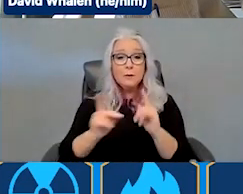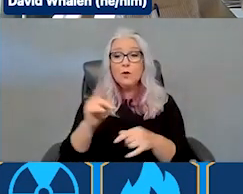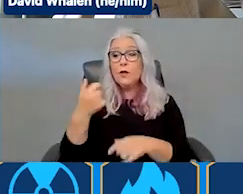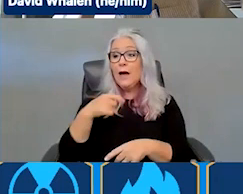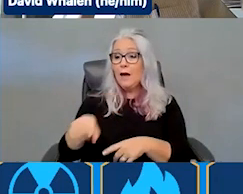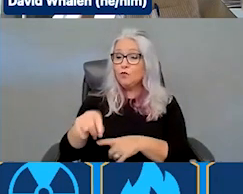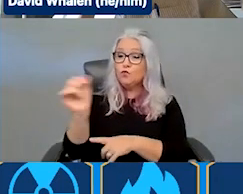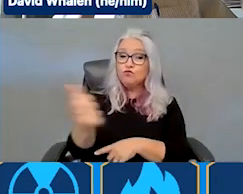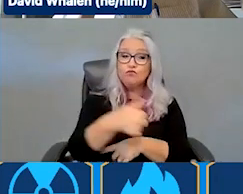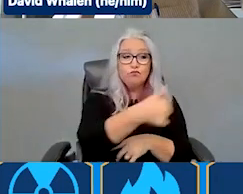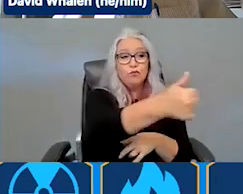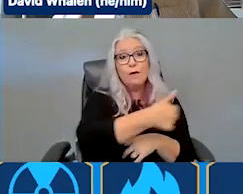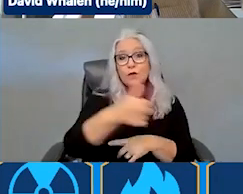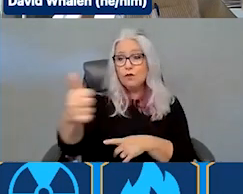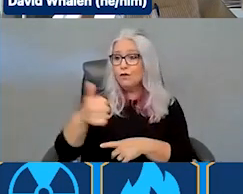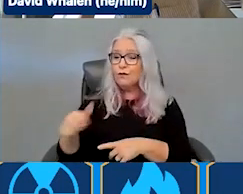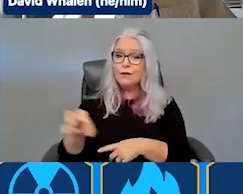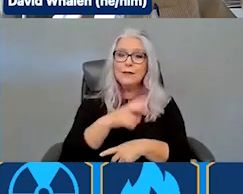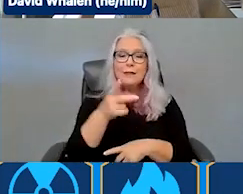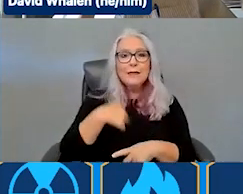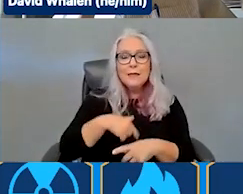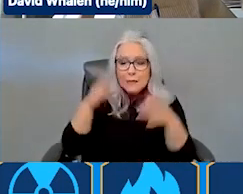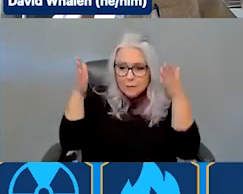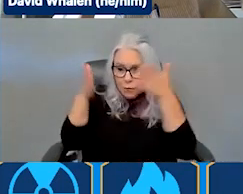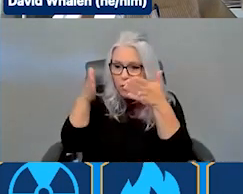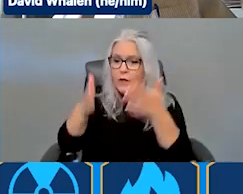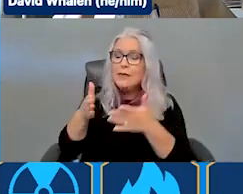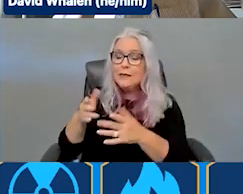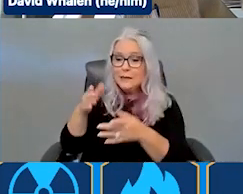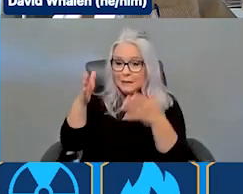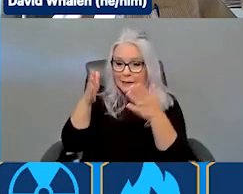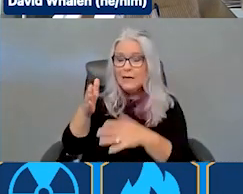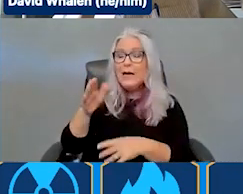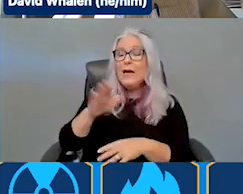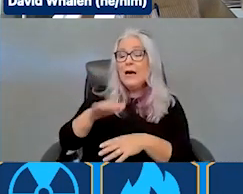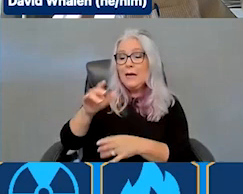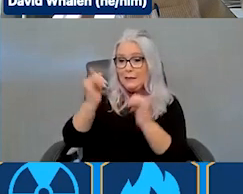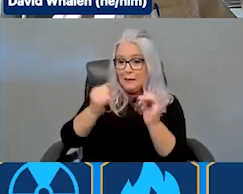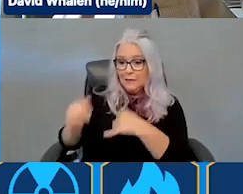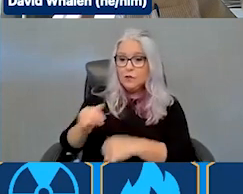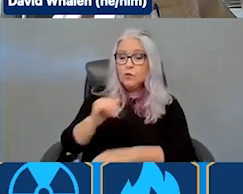effects attention to individual patients. Patients are not necessarily getting turned as often as they ought to. It